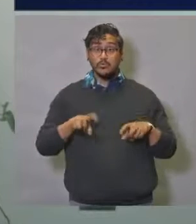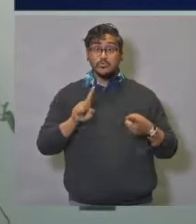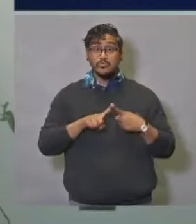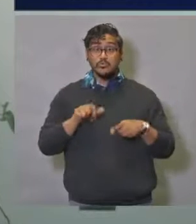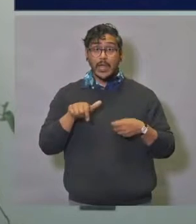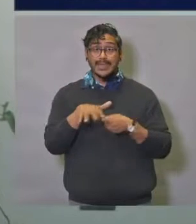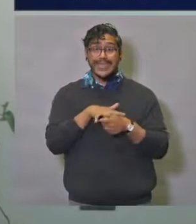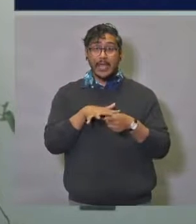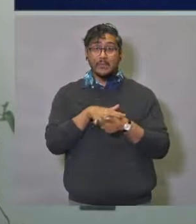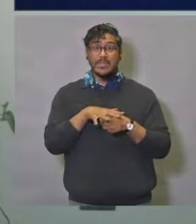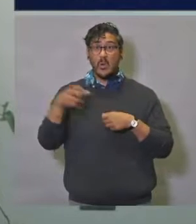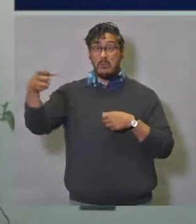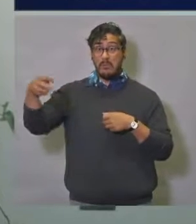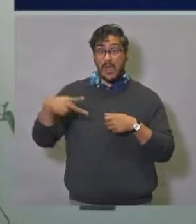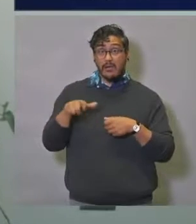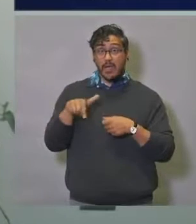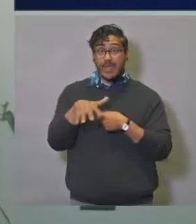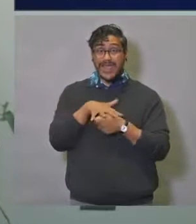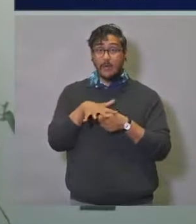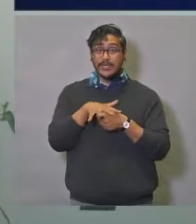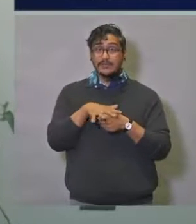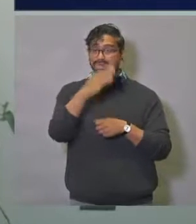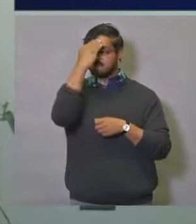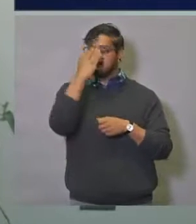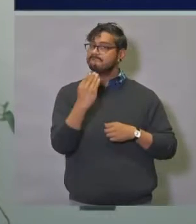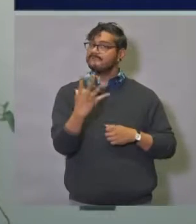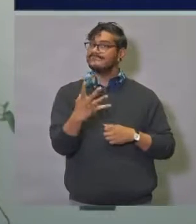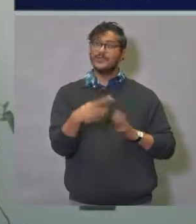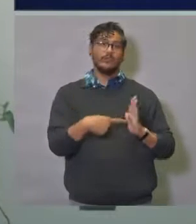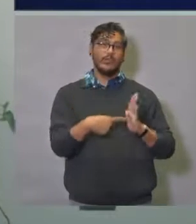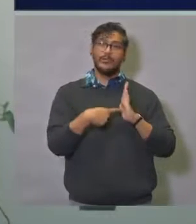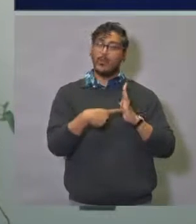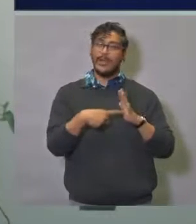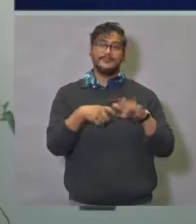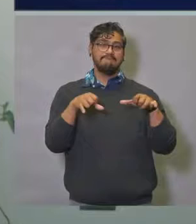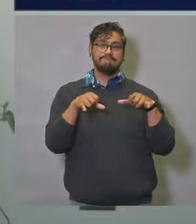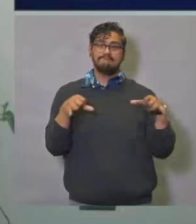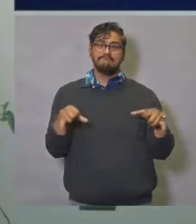A 120 MILE RADIUS.